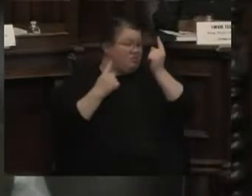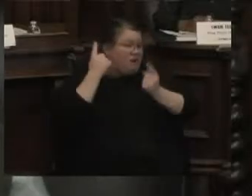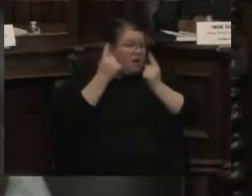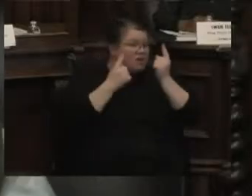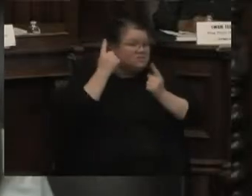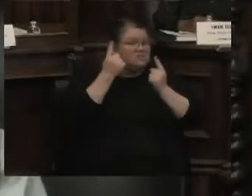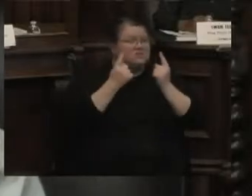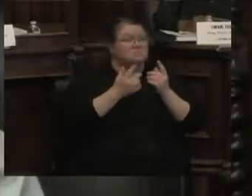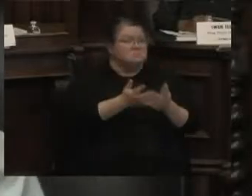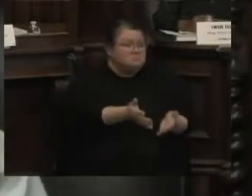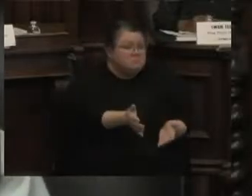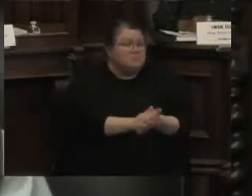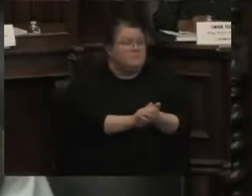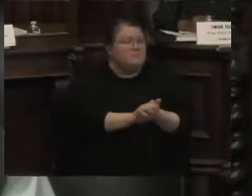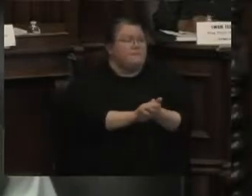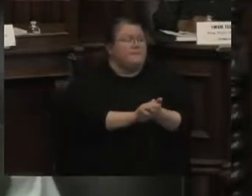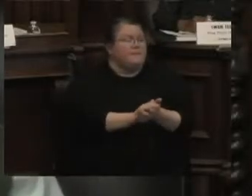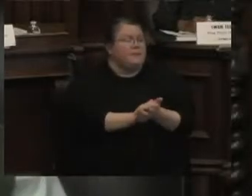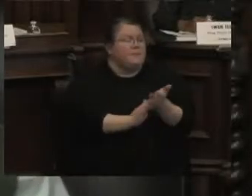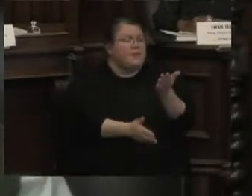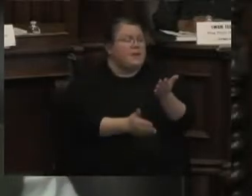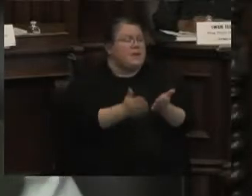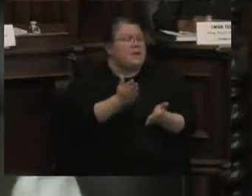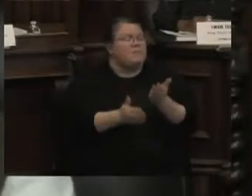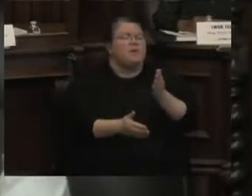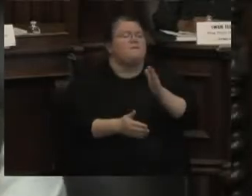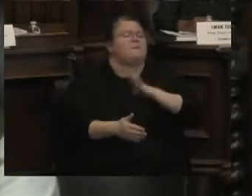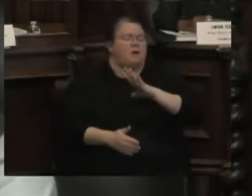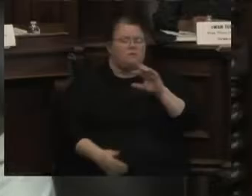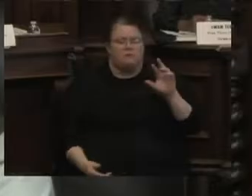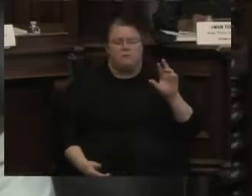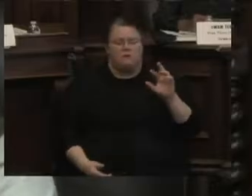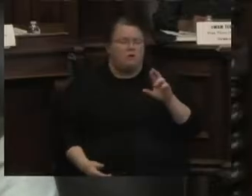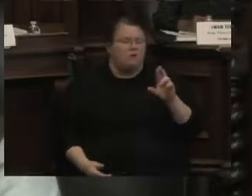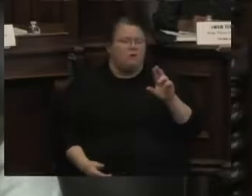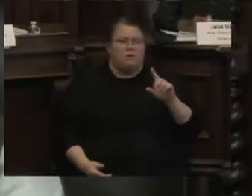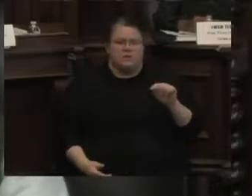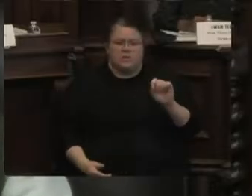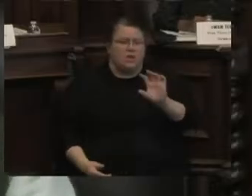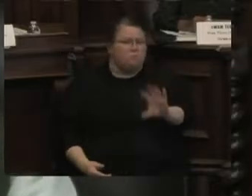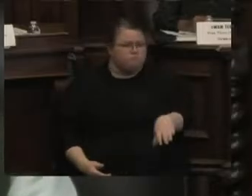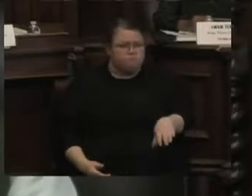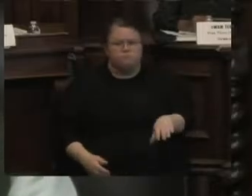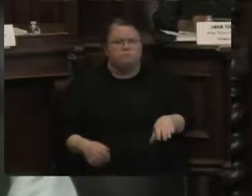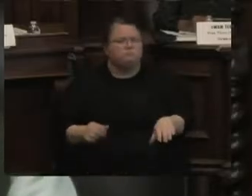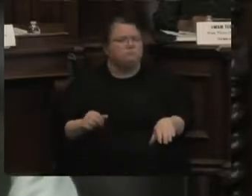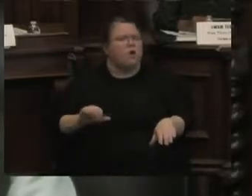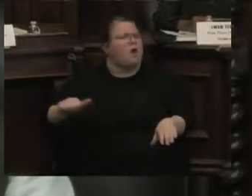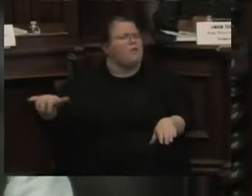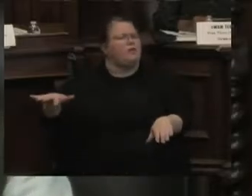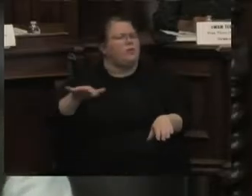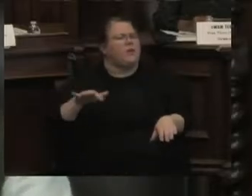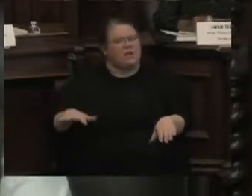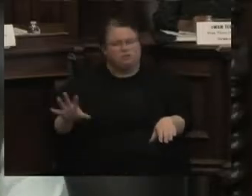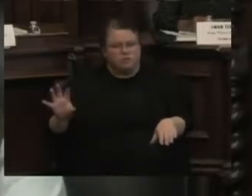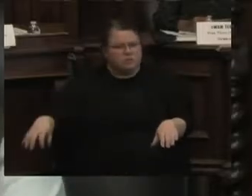is, do you have any thoughts